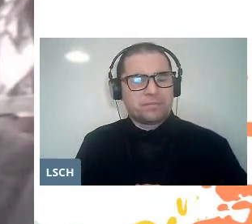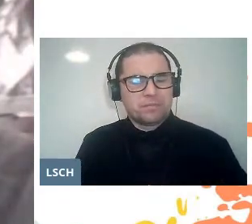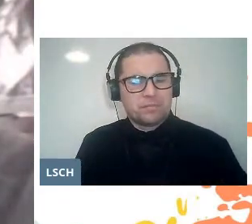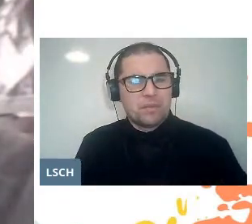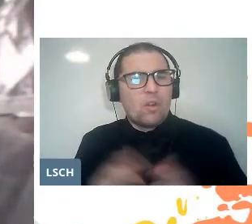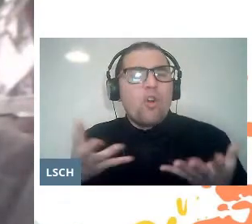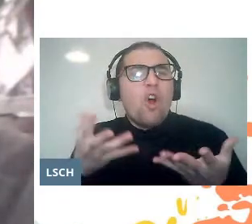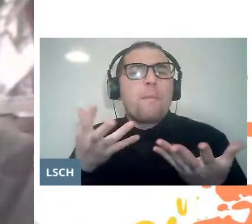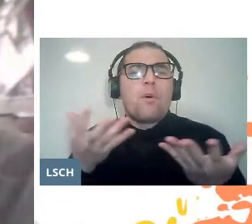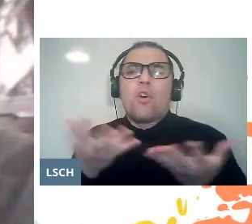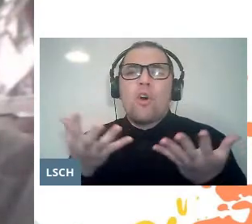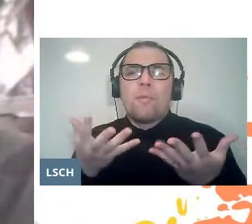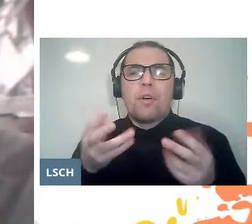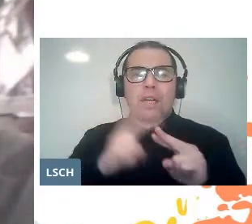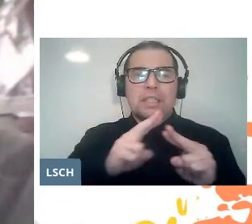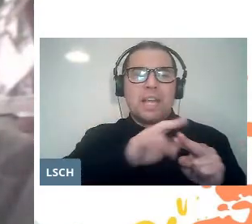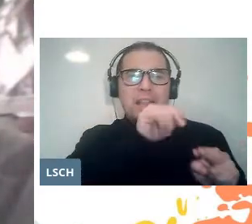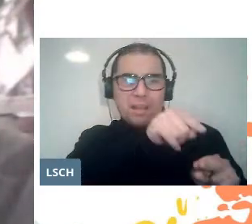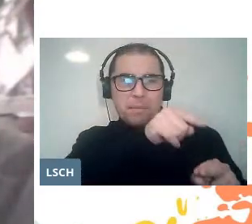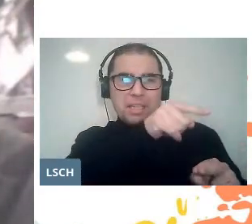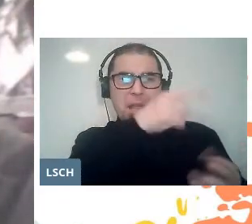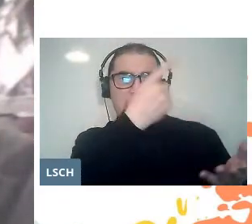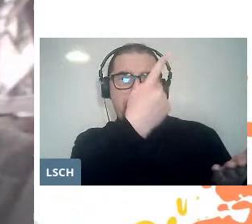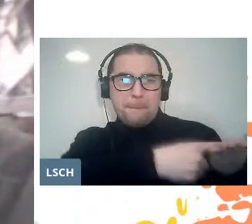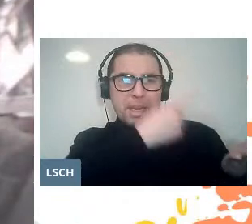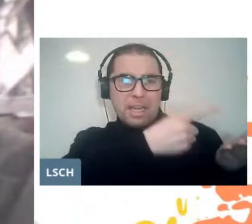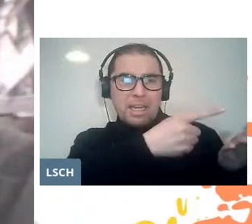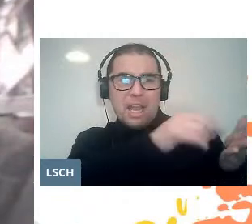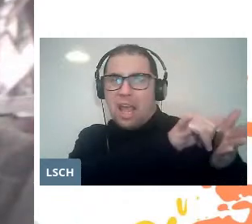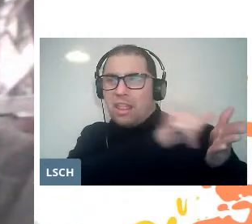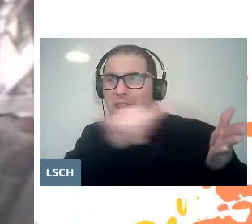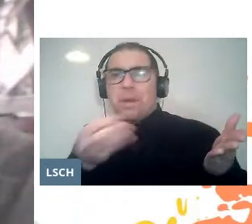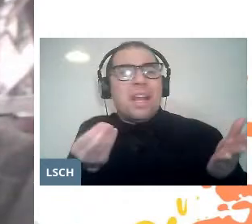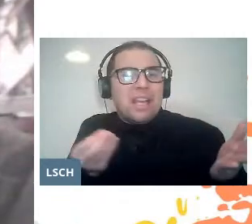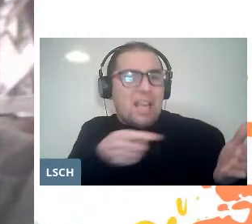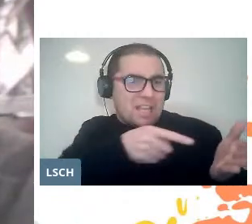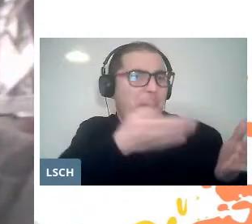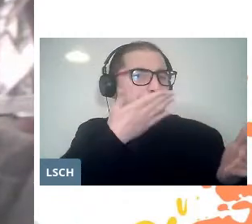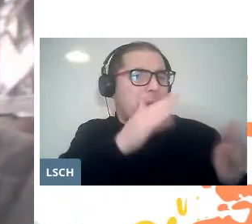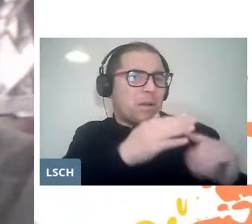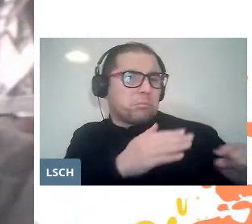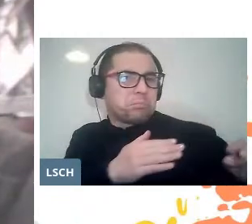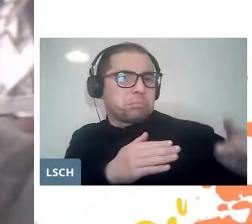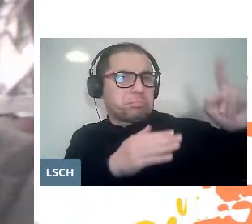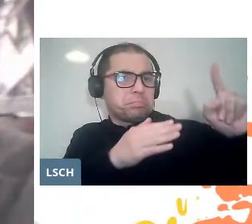after Gustav Mahler's Symphony of the 1000s. How do we continue?